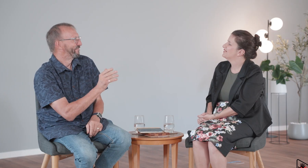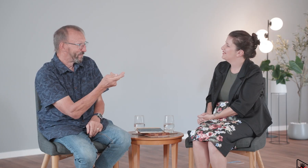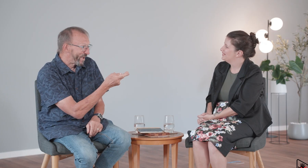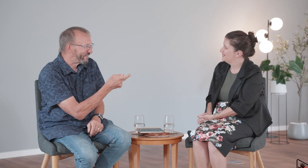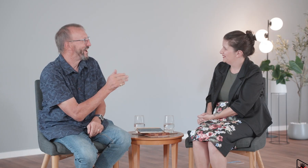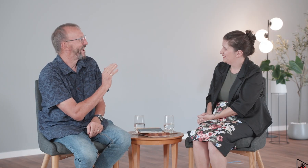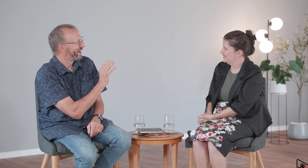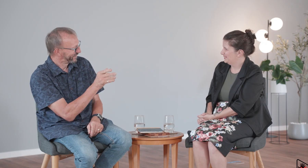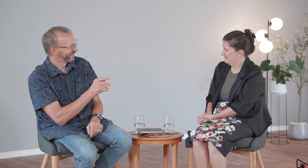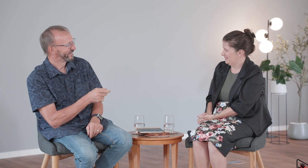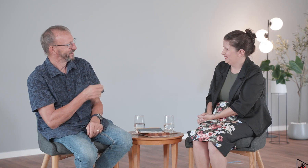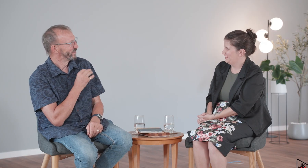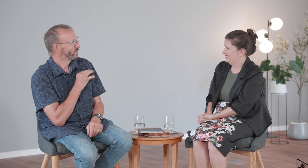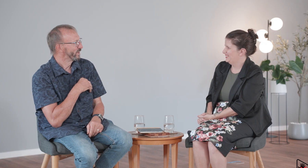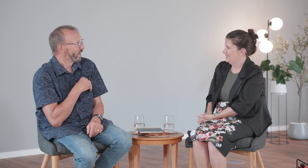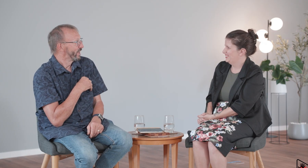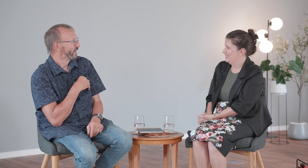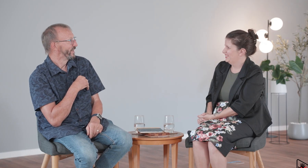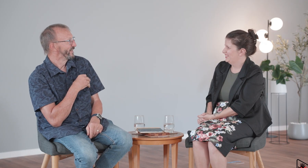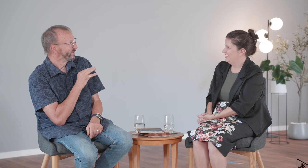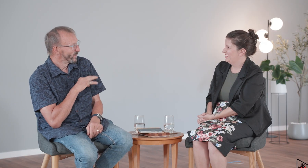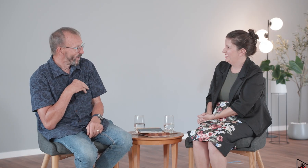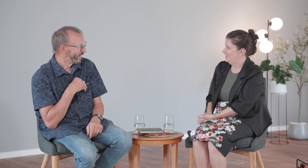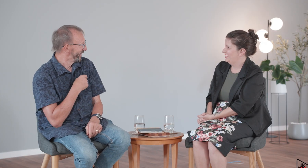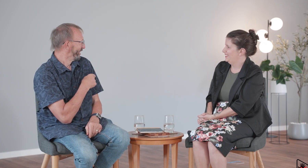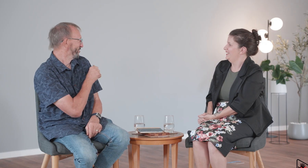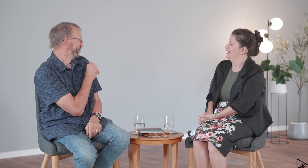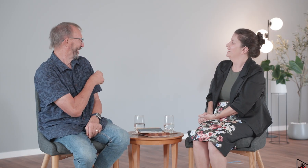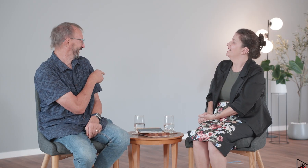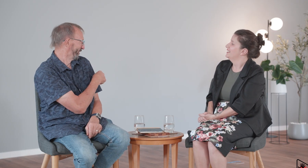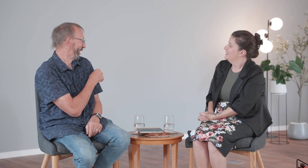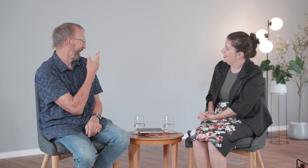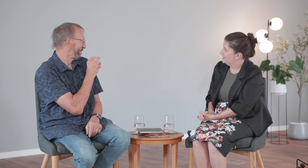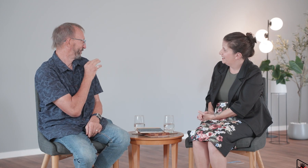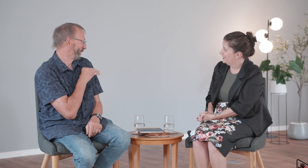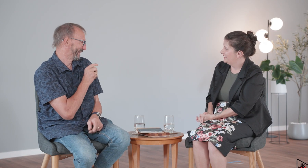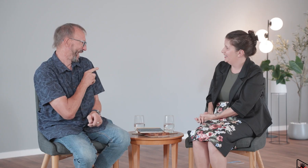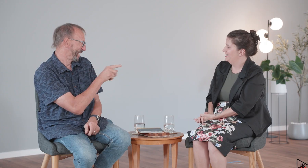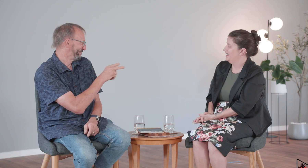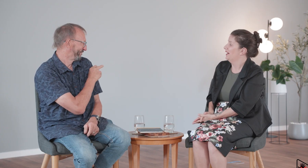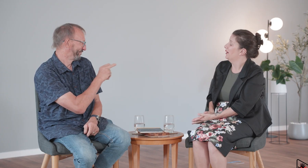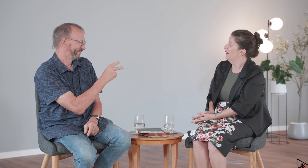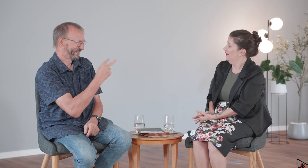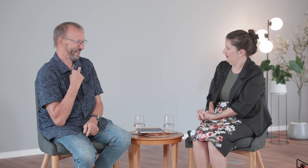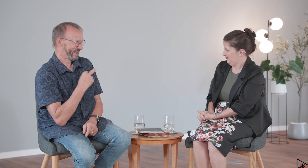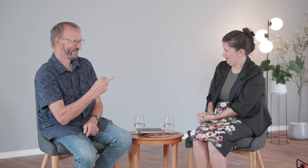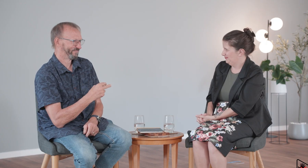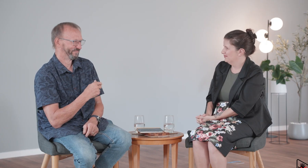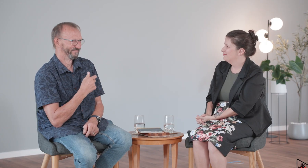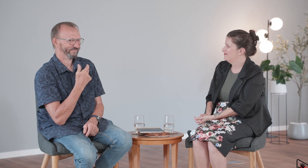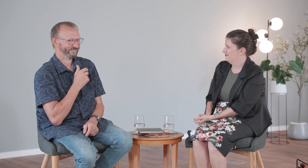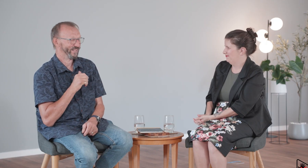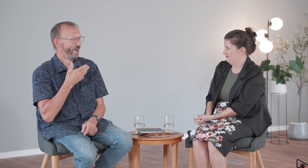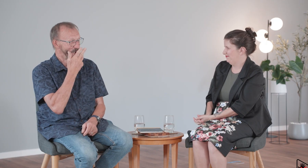me. Fancy that." And then his wife, Julie. And I thought, "Oh, same as you, Julie." And so Peter